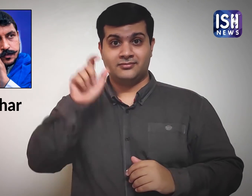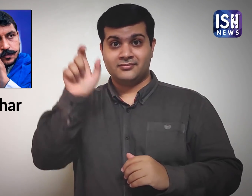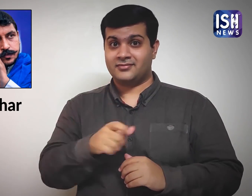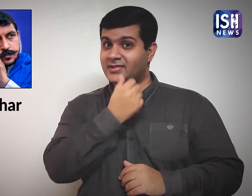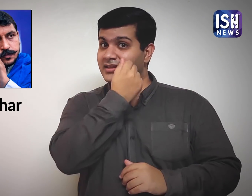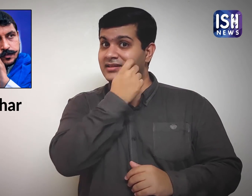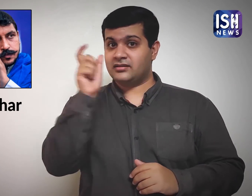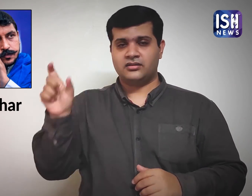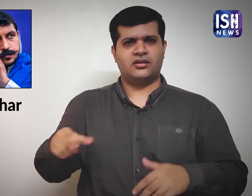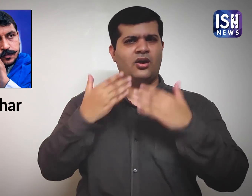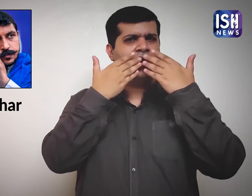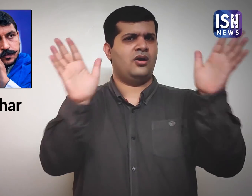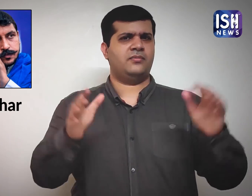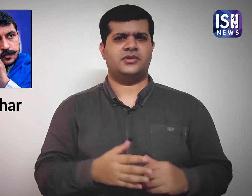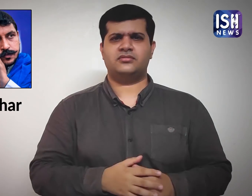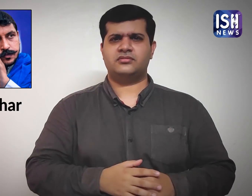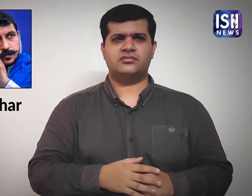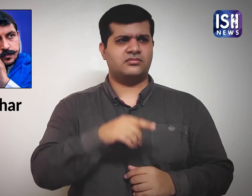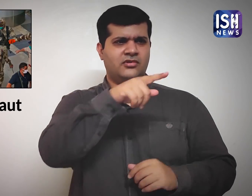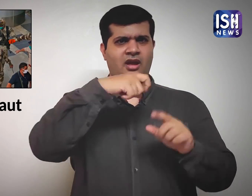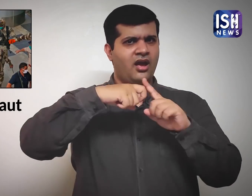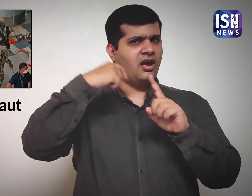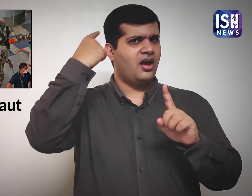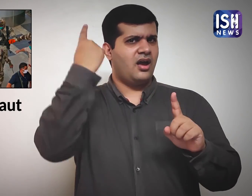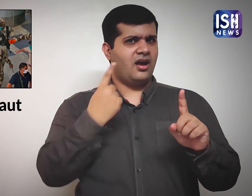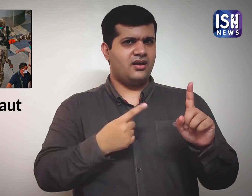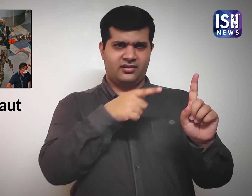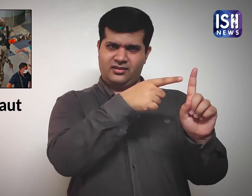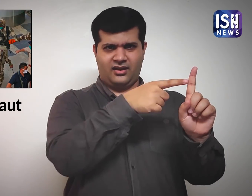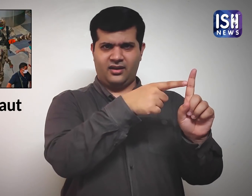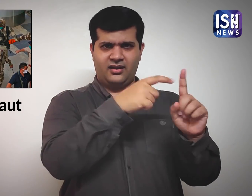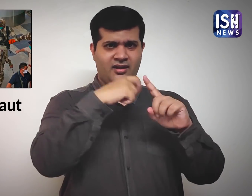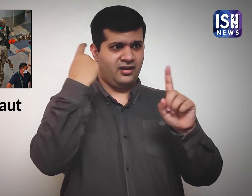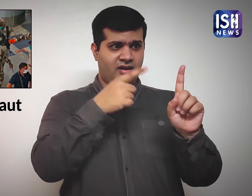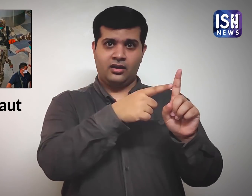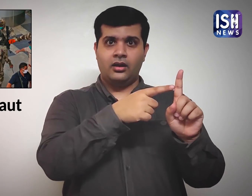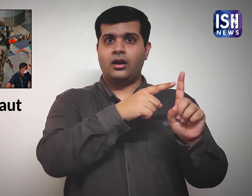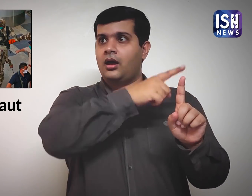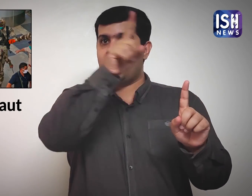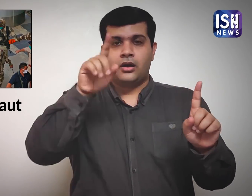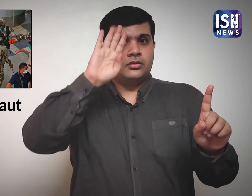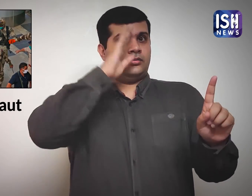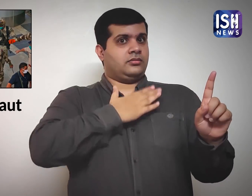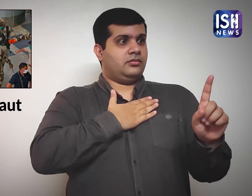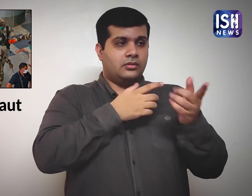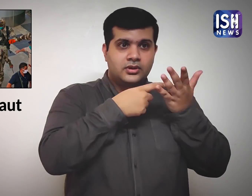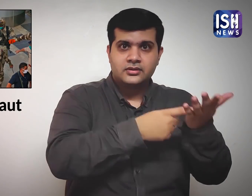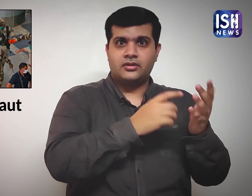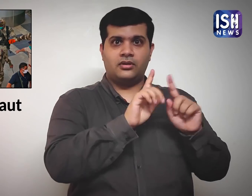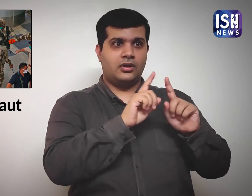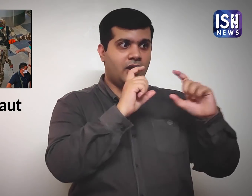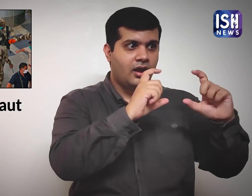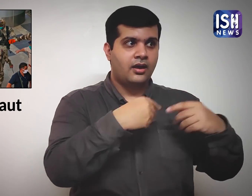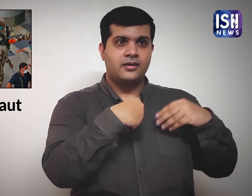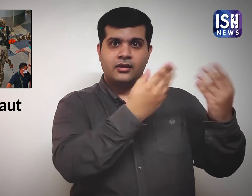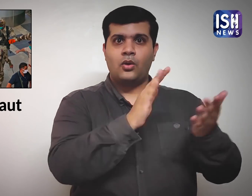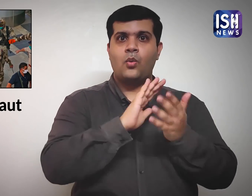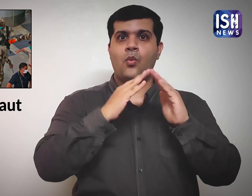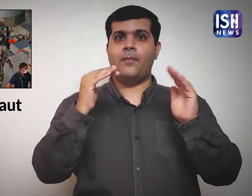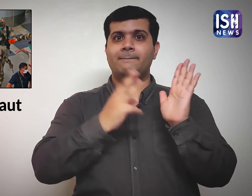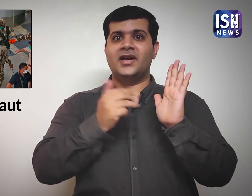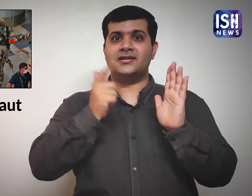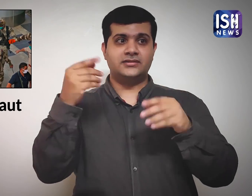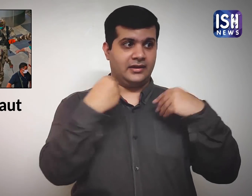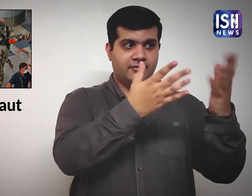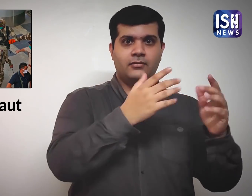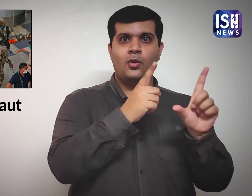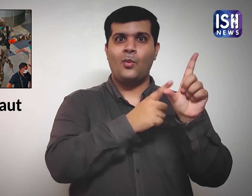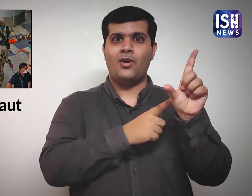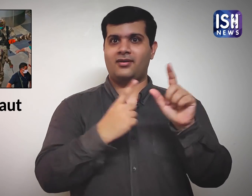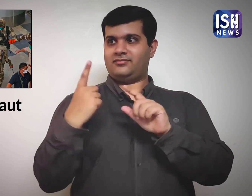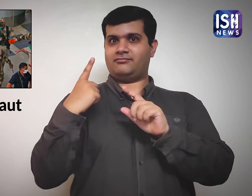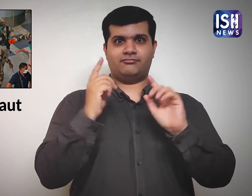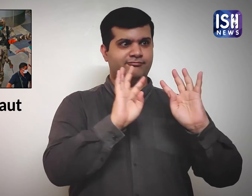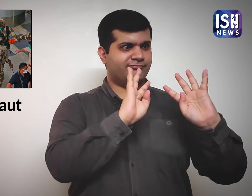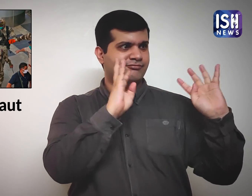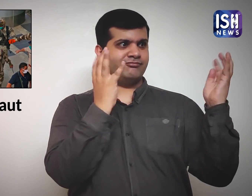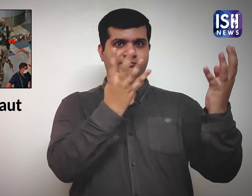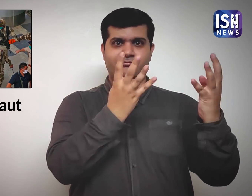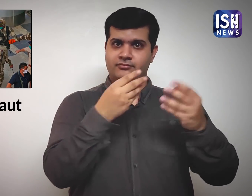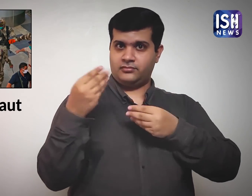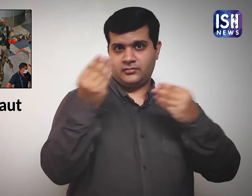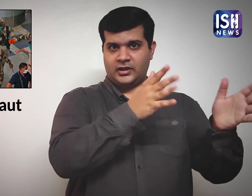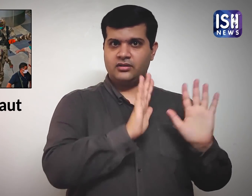Azad said, “If Kangana Ranaut can be given Y-plus security by the Home Minister,